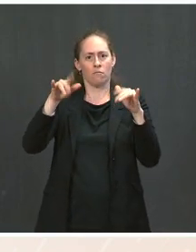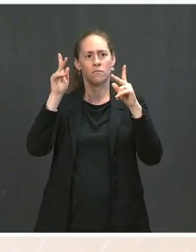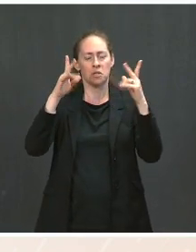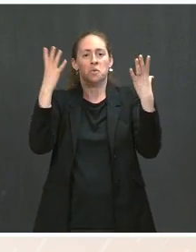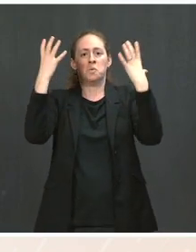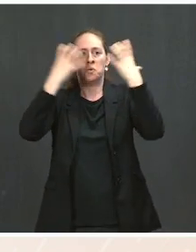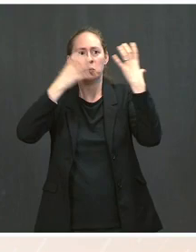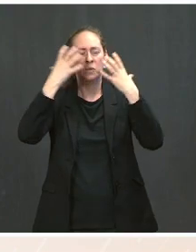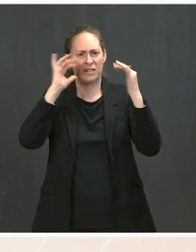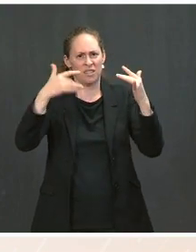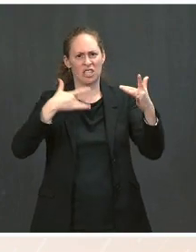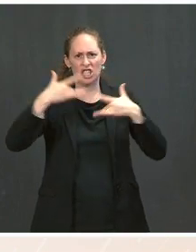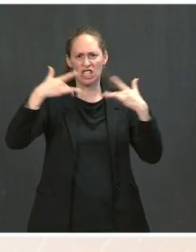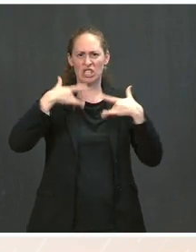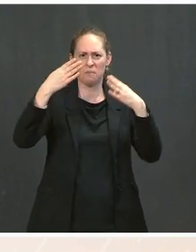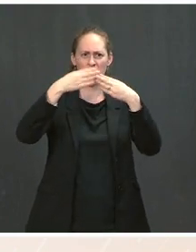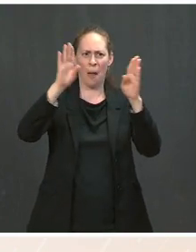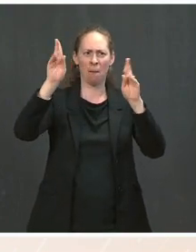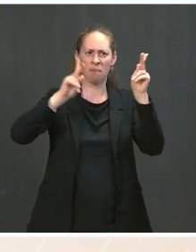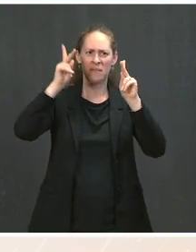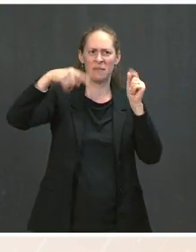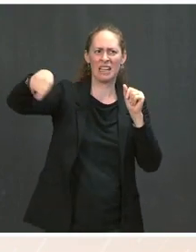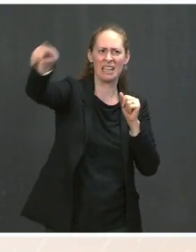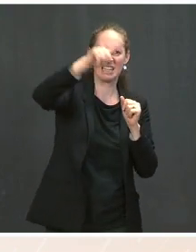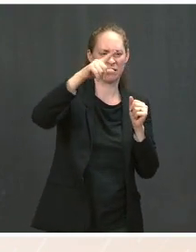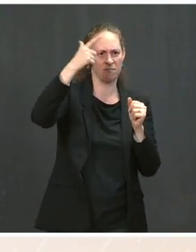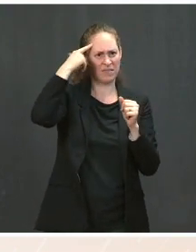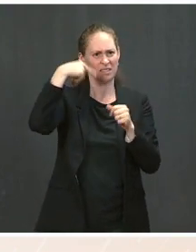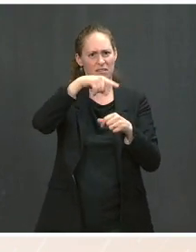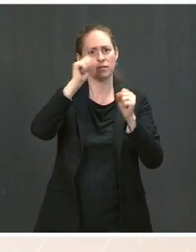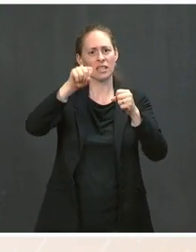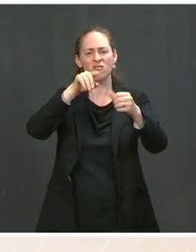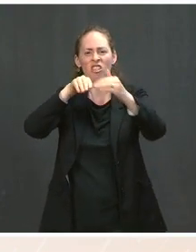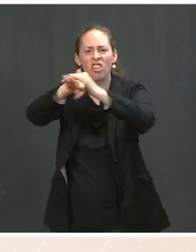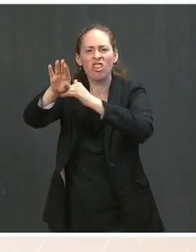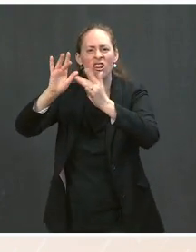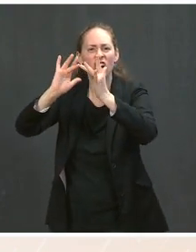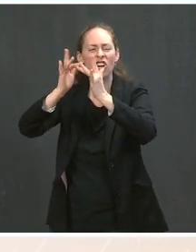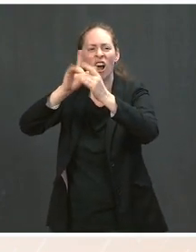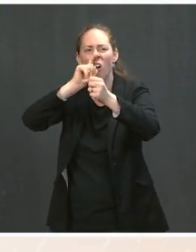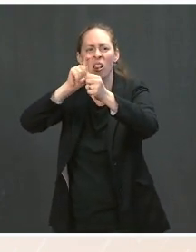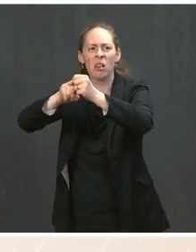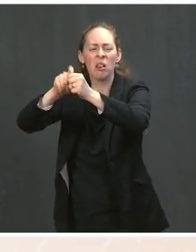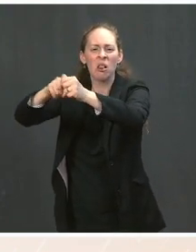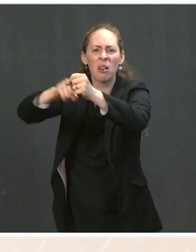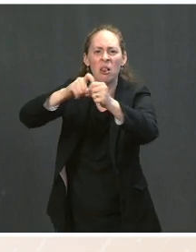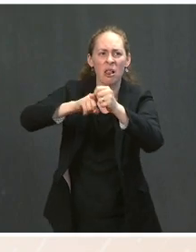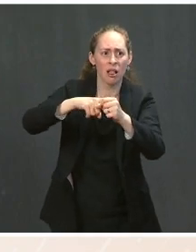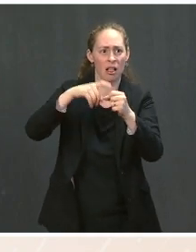of reckless behavior in cyberspace and what they could have done had we not caught it and tried to address the issue.